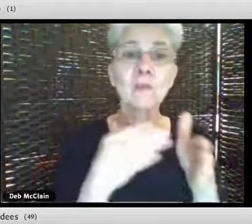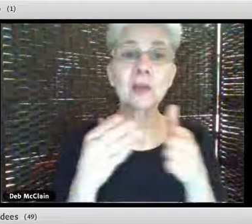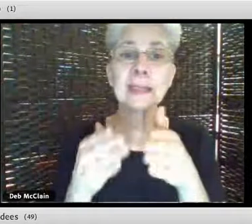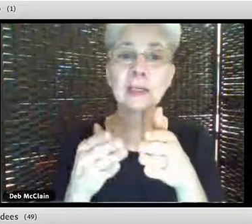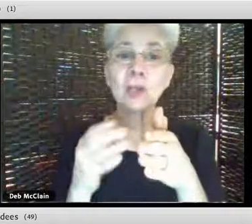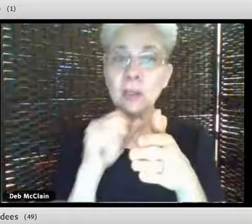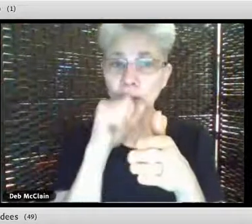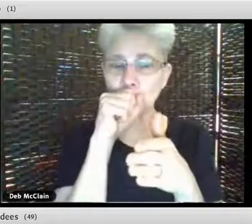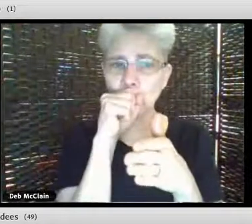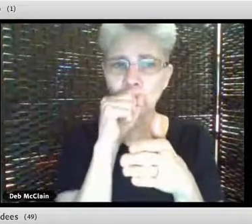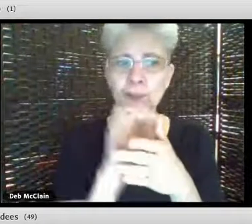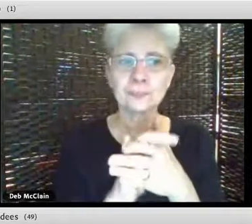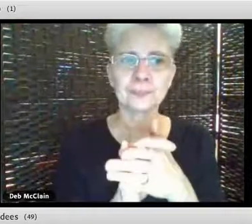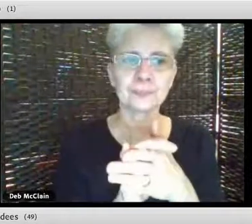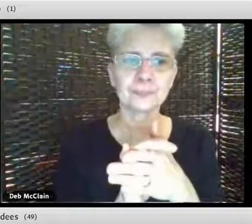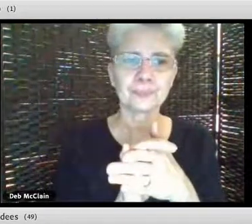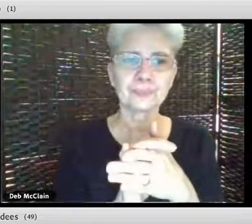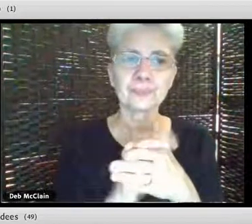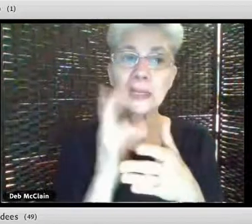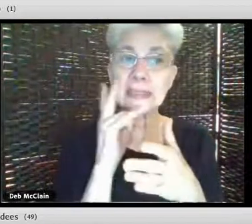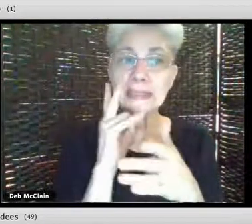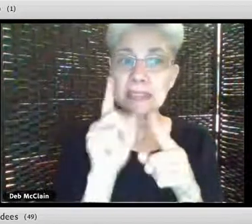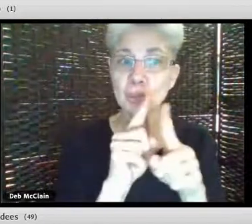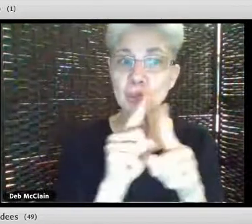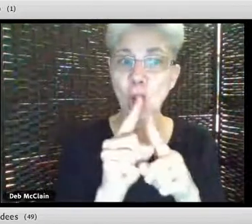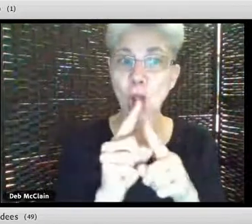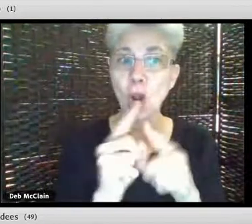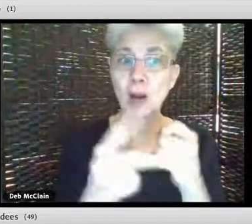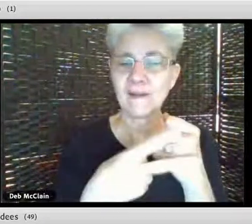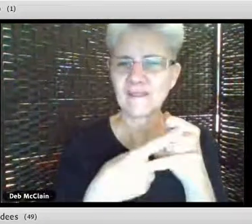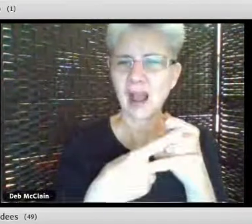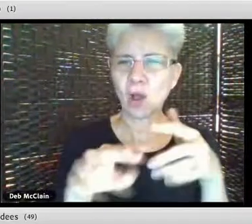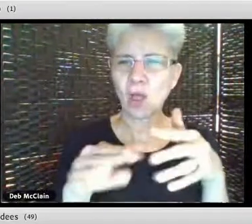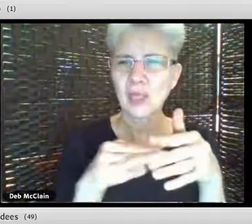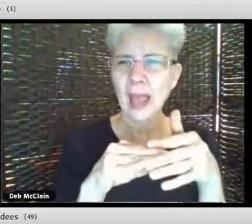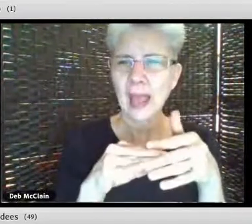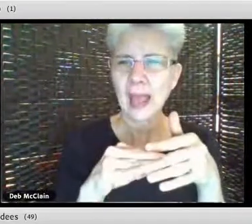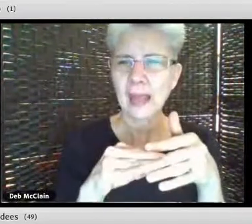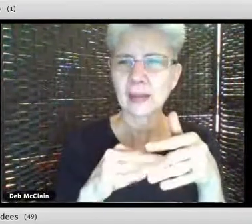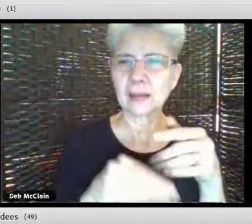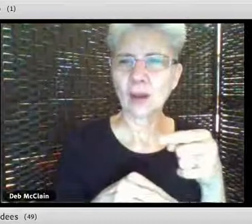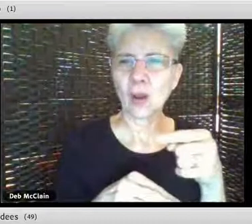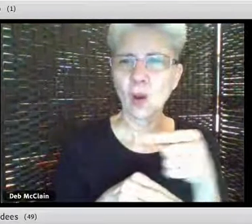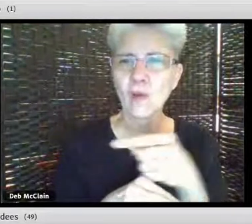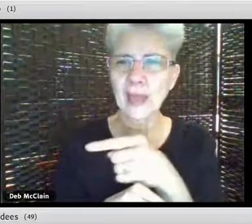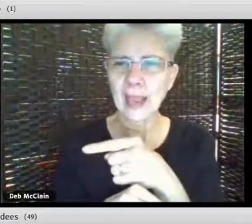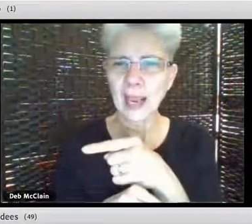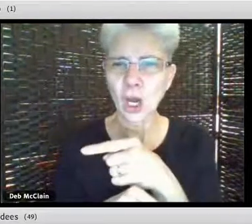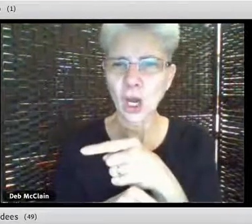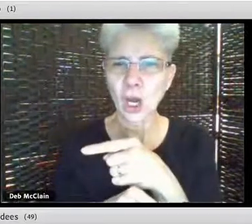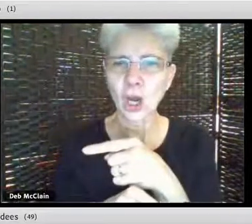on the left, you'll see there's a starred pile Catching up. You can remove from starred.